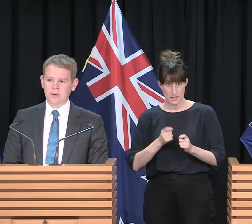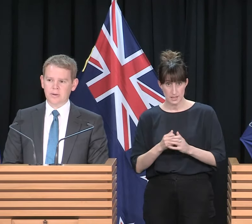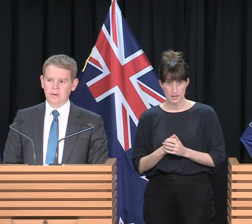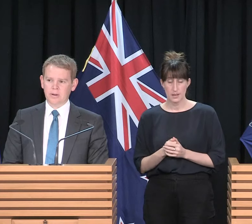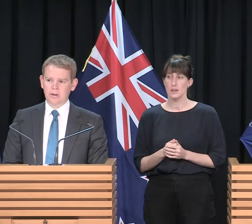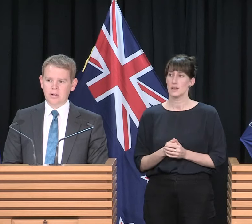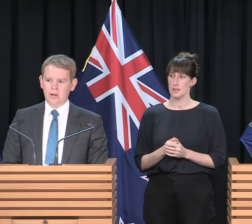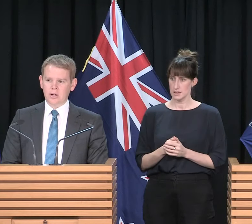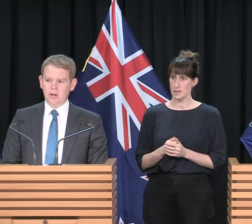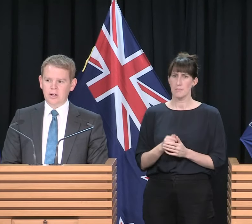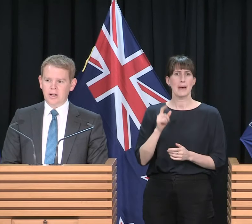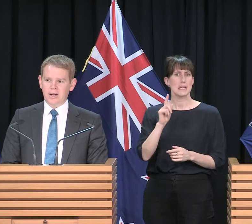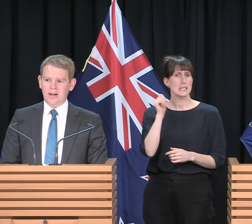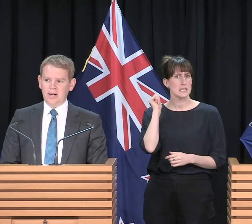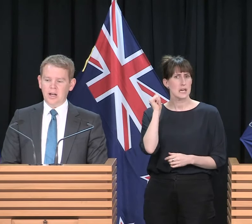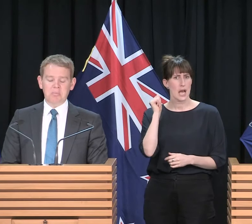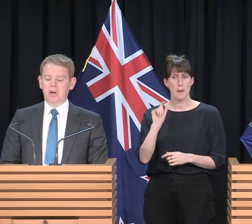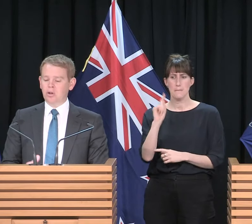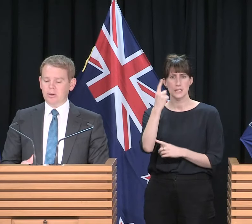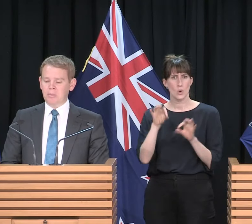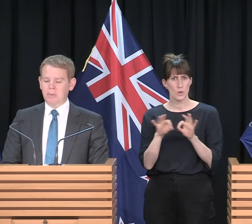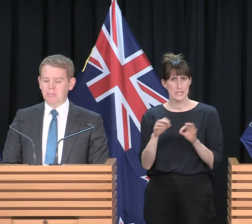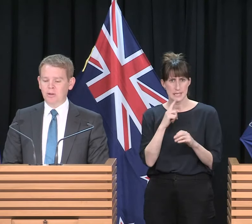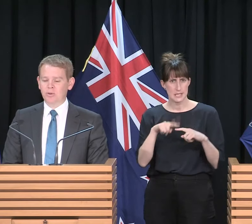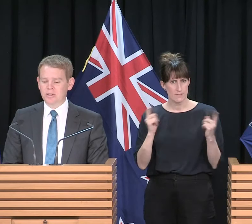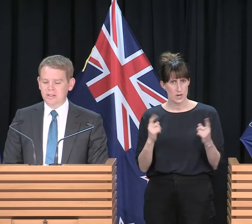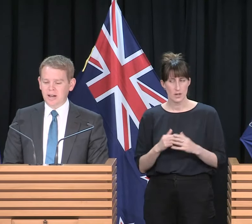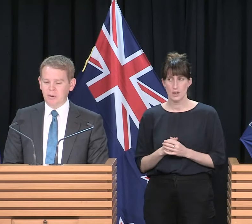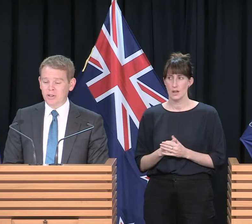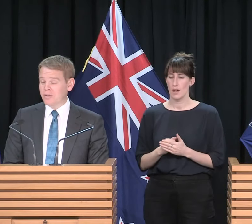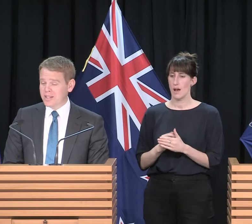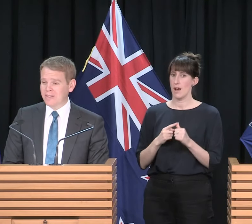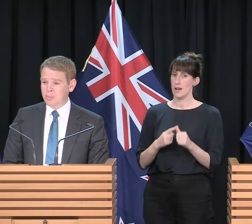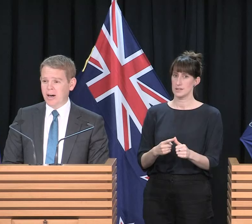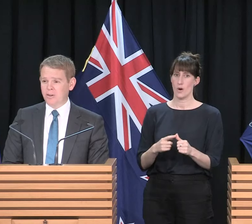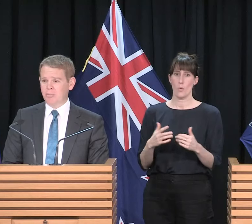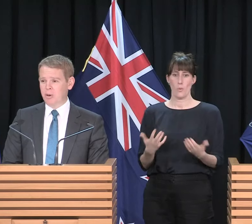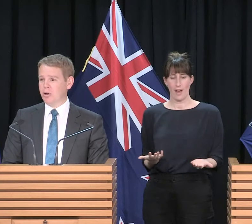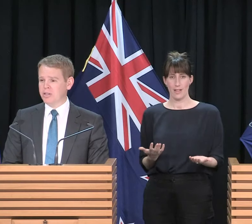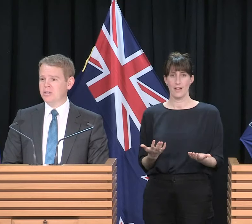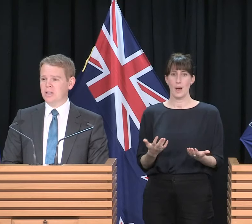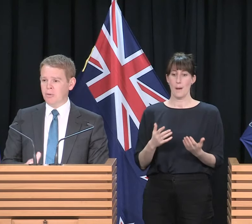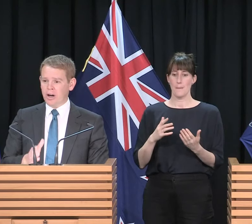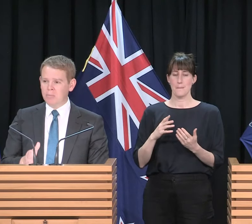people showing up on Tuesday alone to be swabbed there and it proved to be very well